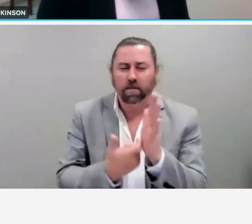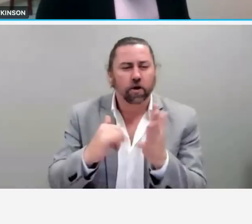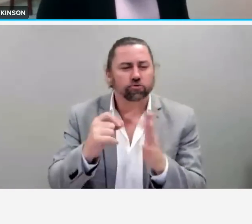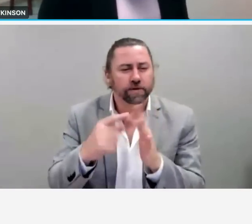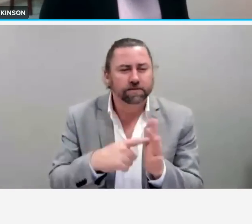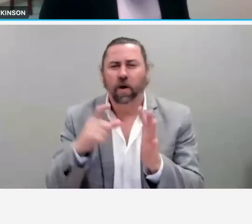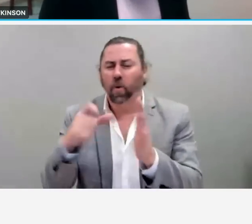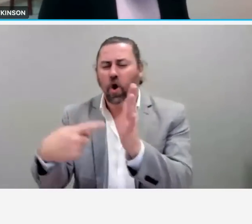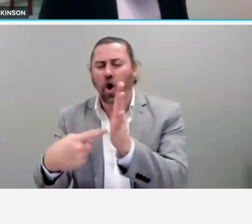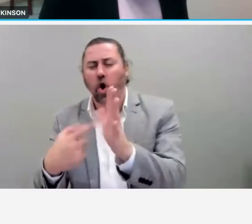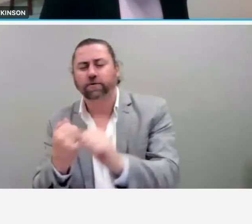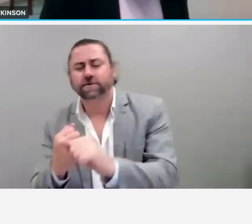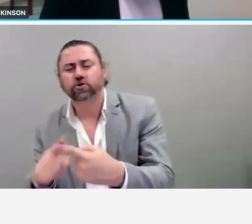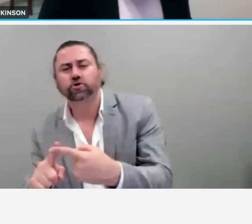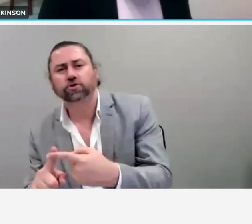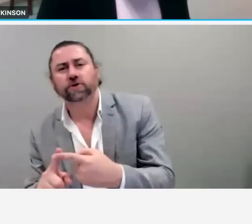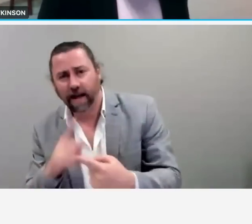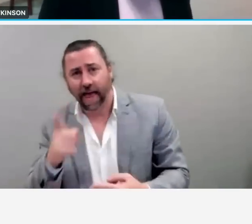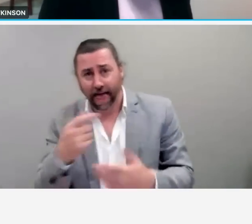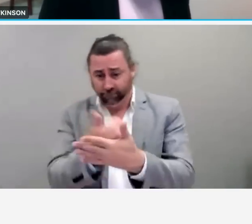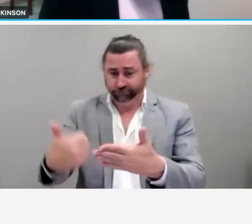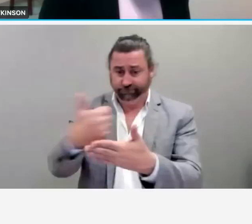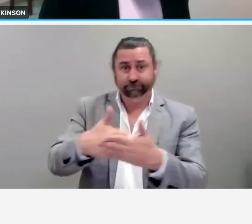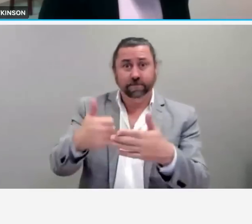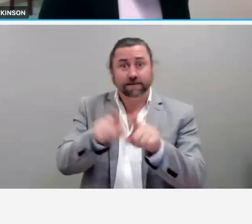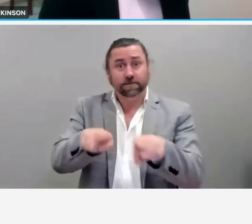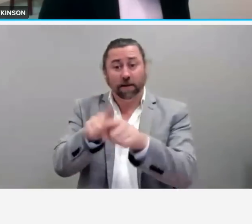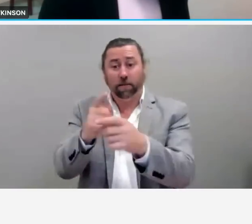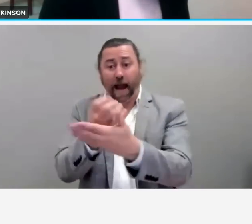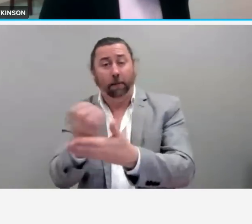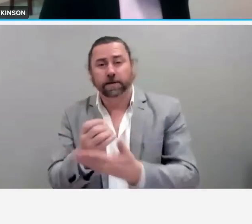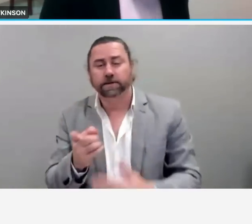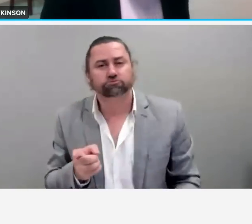have unpredictable client numbers week to week. This could make fee for service a bit hard to implement.